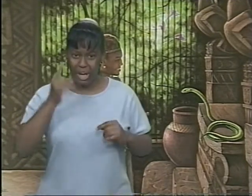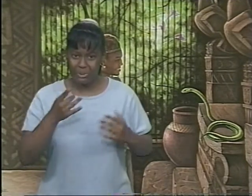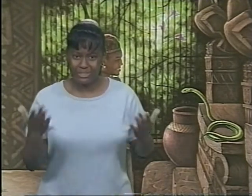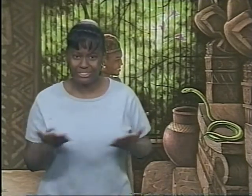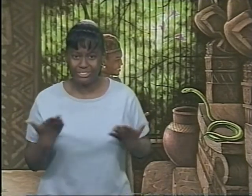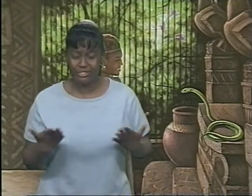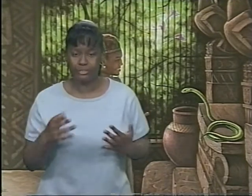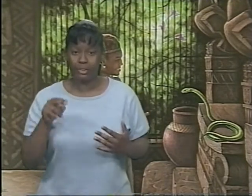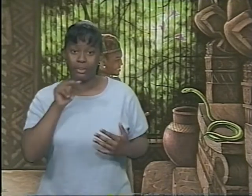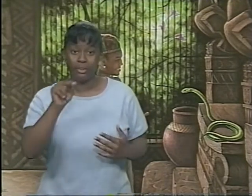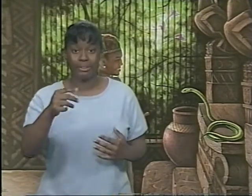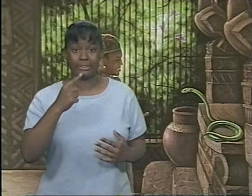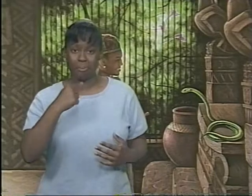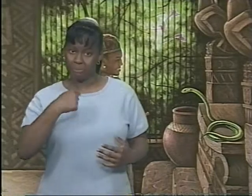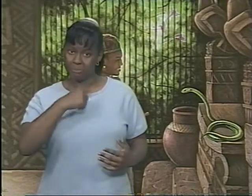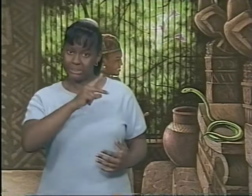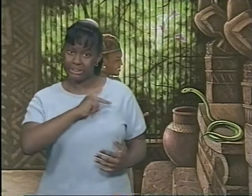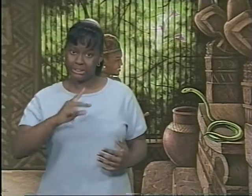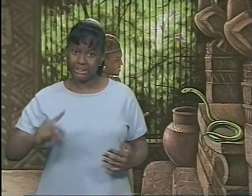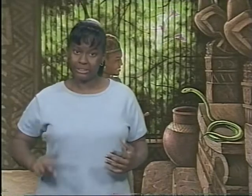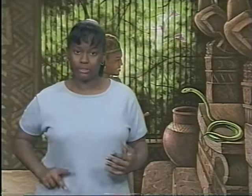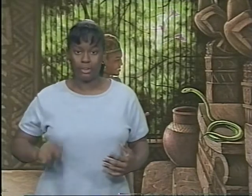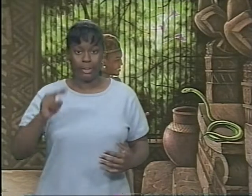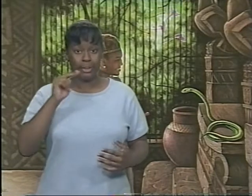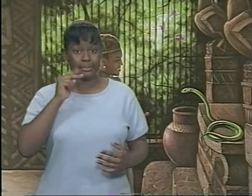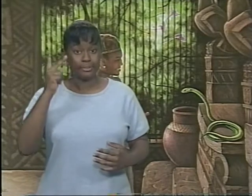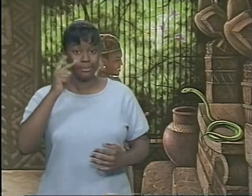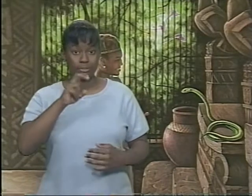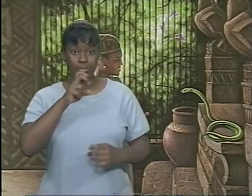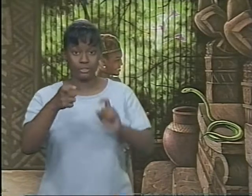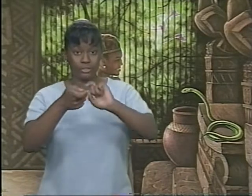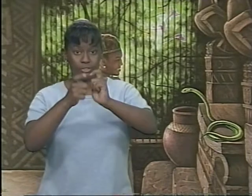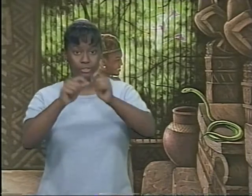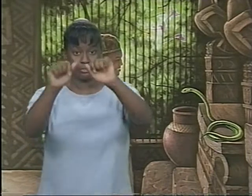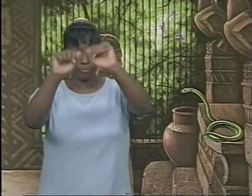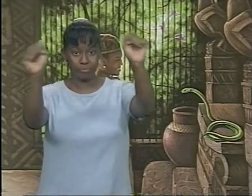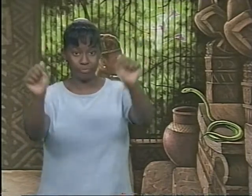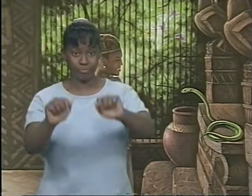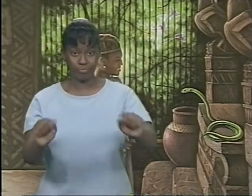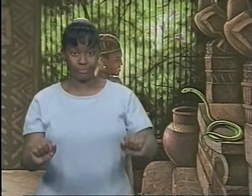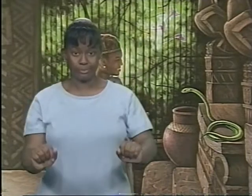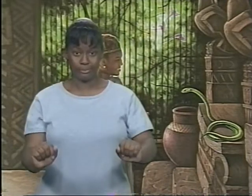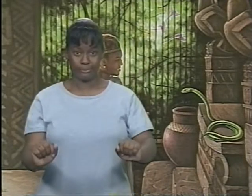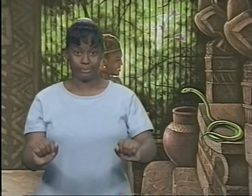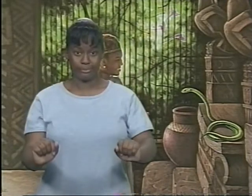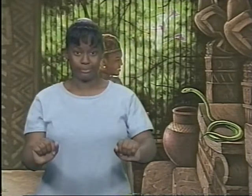"My little friend!" she exclaimed. "It's such a pleasure to see you, but why are you here?"